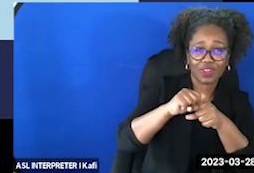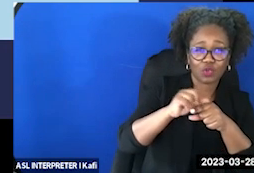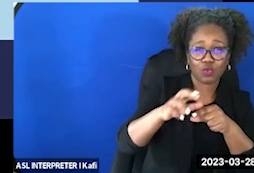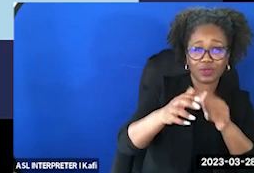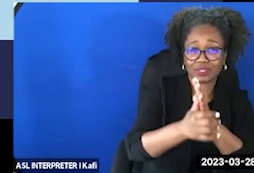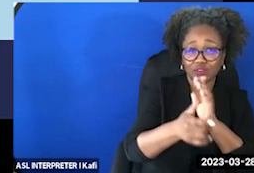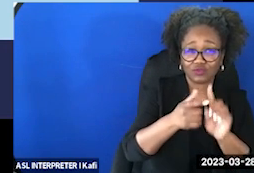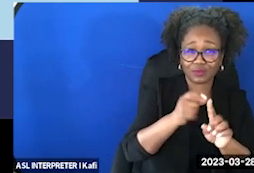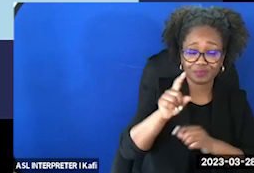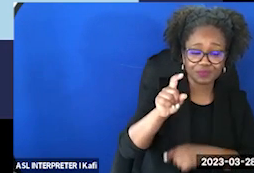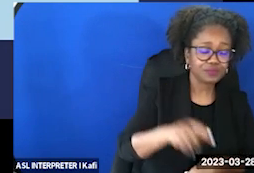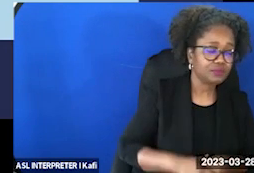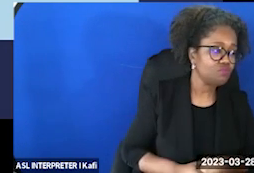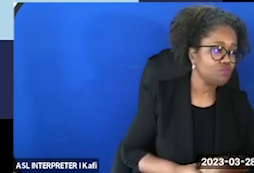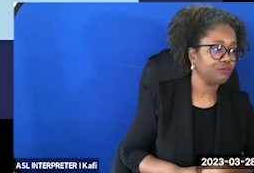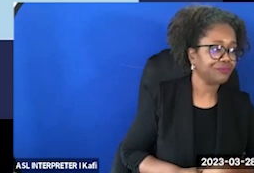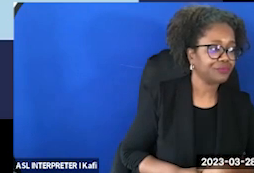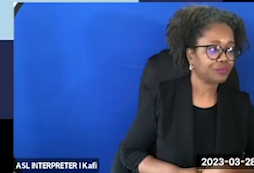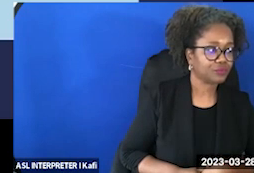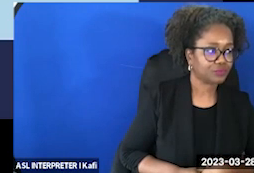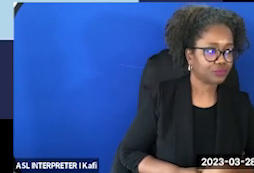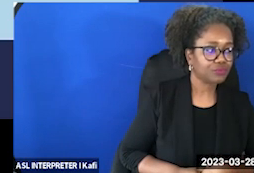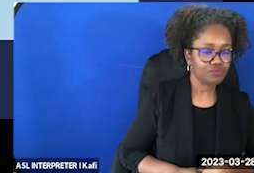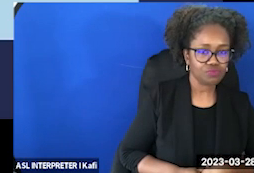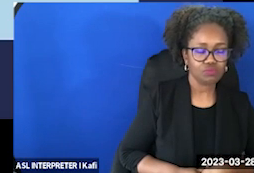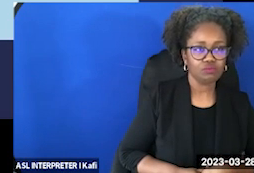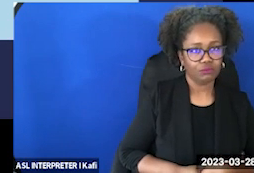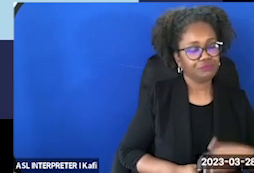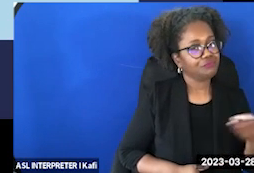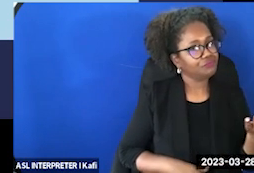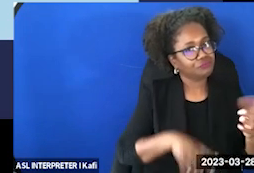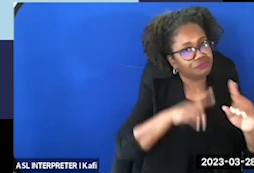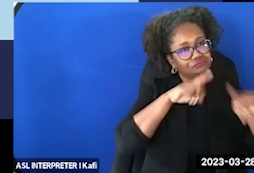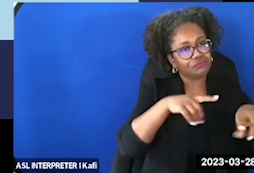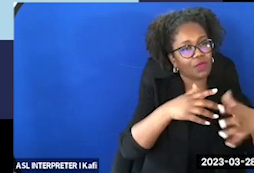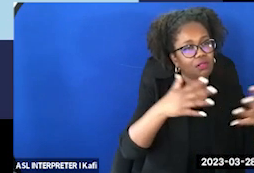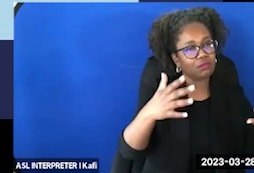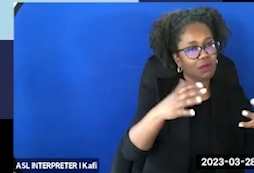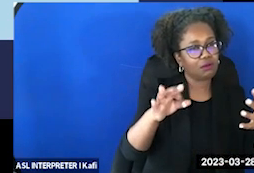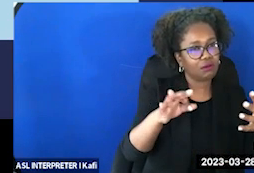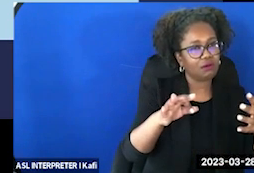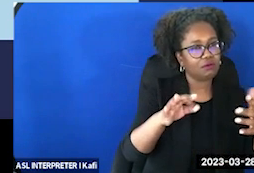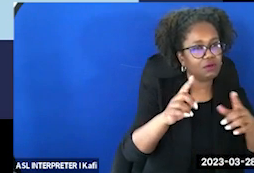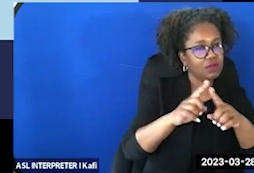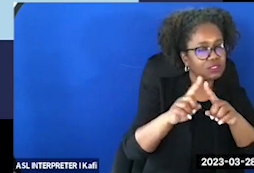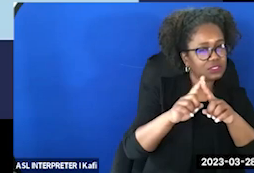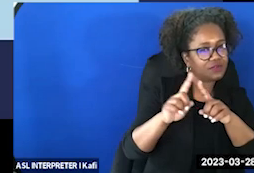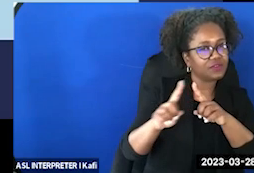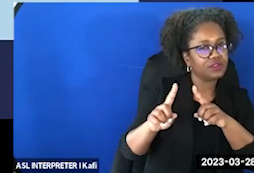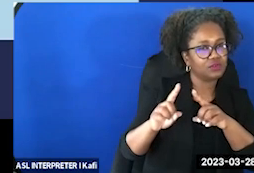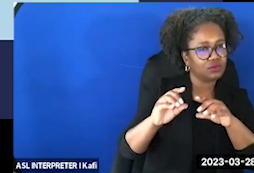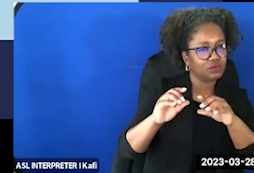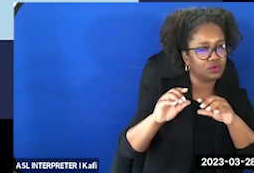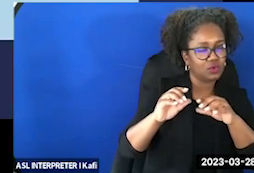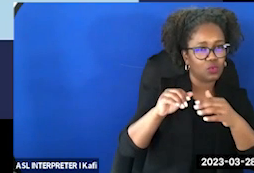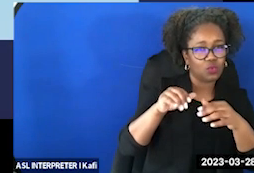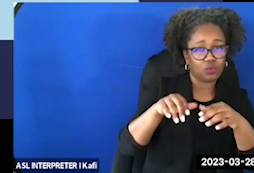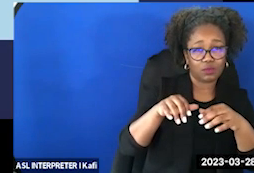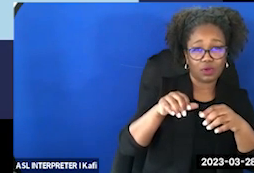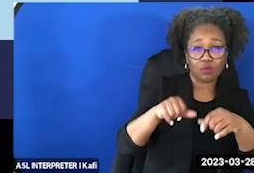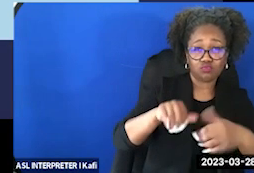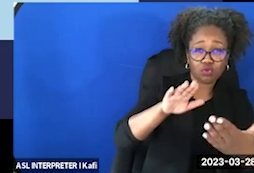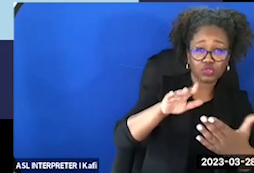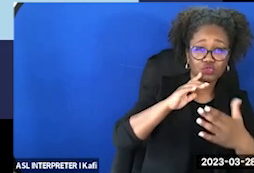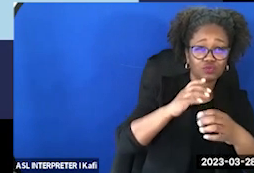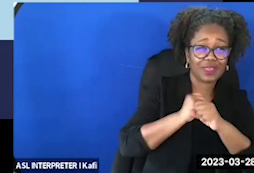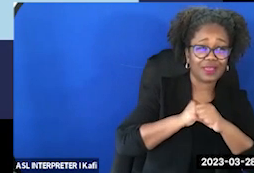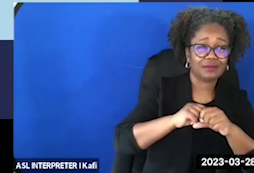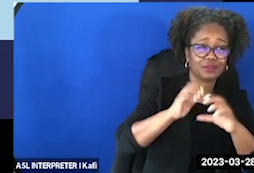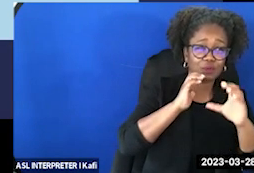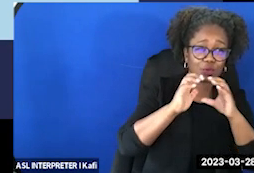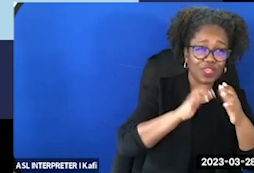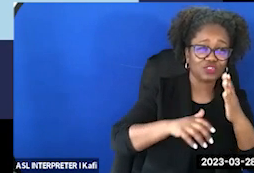Debbie Stine, Science & Technology Policy Academy: you know, lots of ways to sort of gain communication skills, like some of the work some of the topics that I talked about. I've actually done those for events.